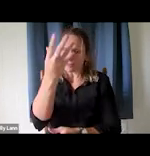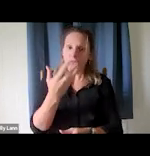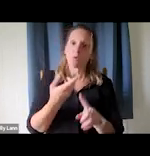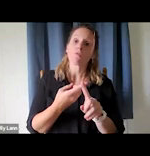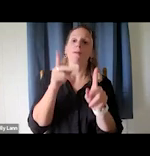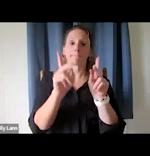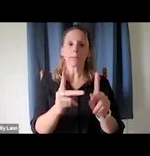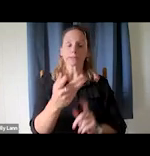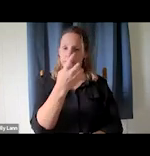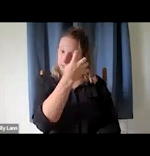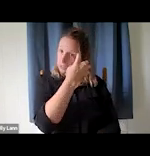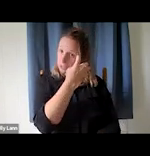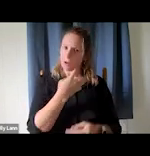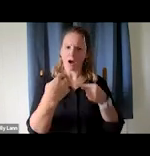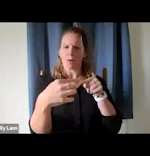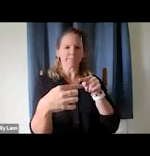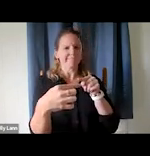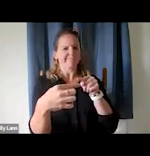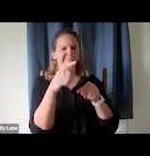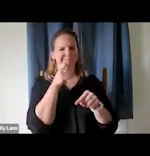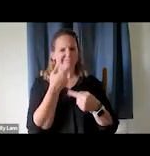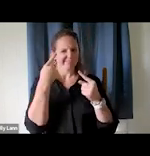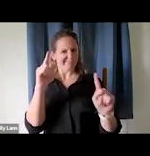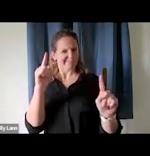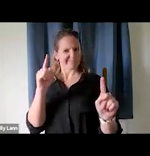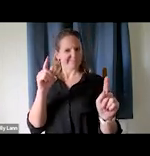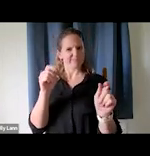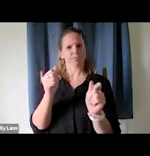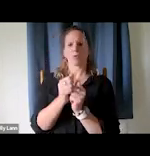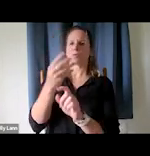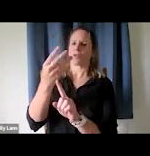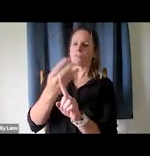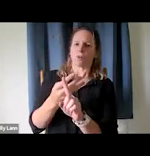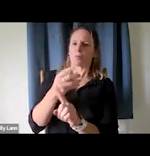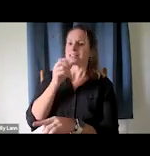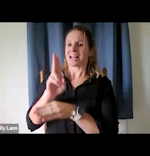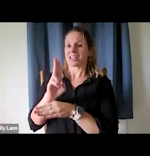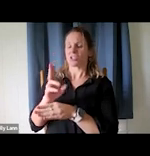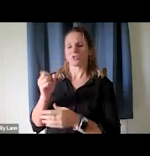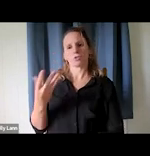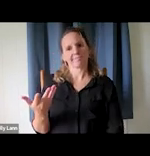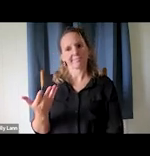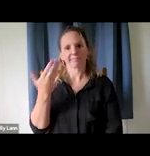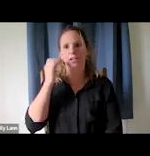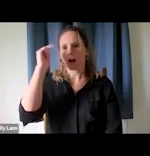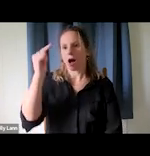that my argument was not compelling with four months of non-use. So, you know, all of this can sometimes,